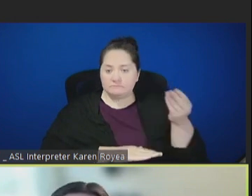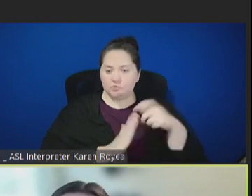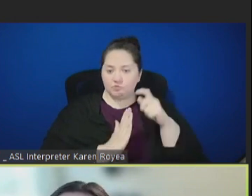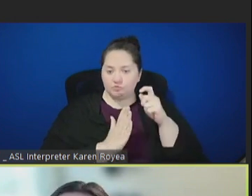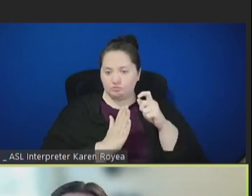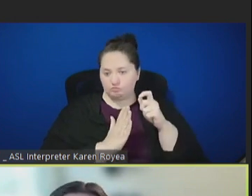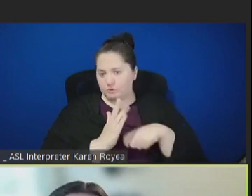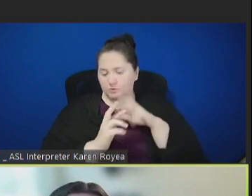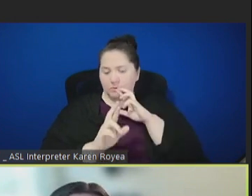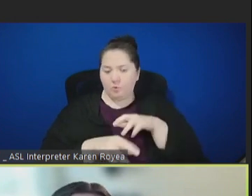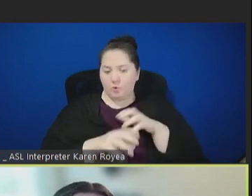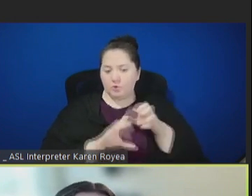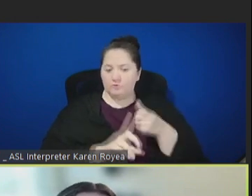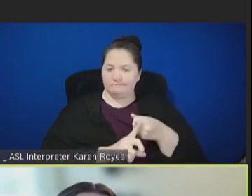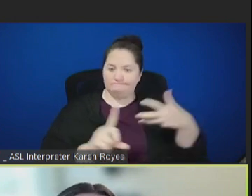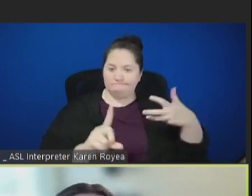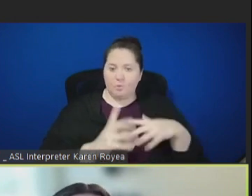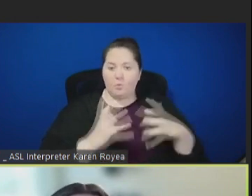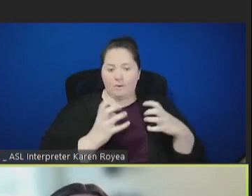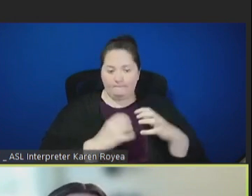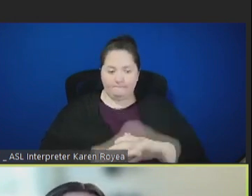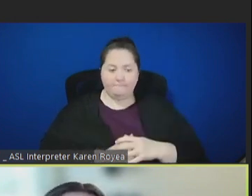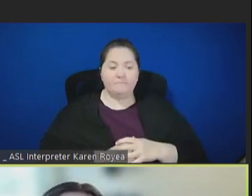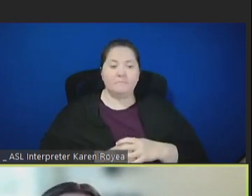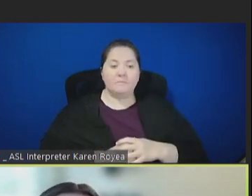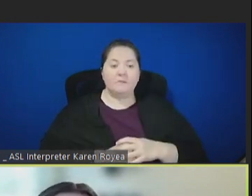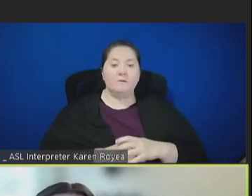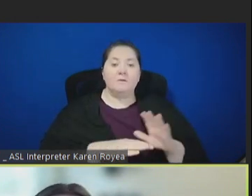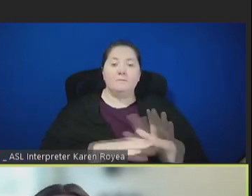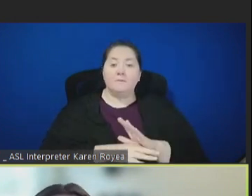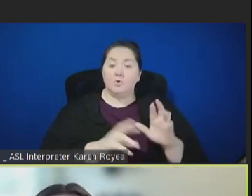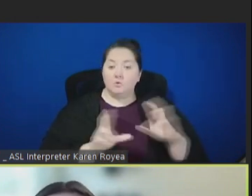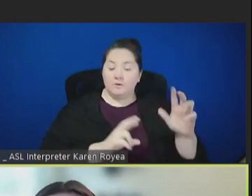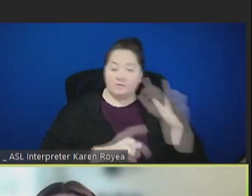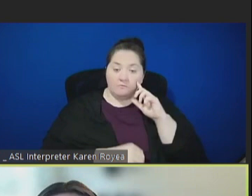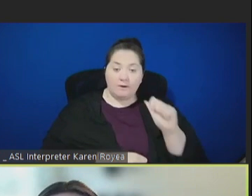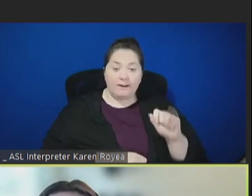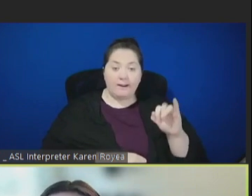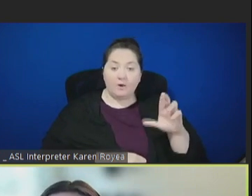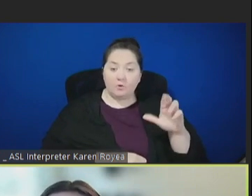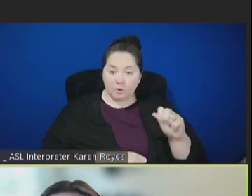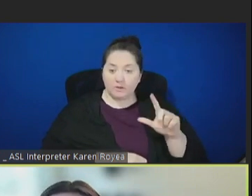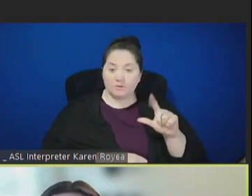if you'd like more information. We're busy gearing up for the ERA 2024 national meeting,